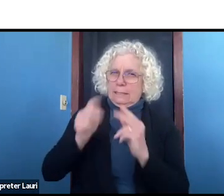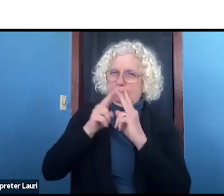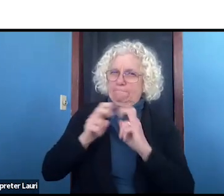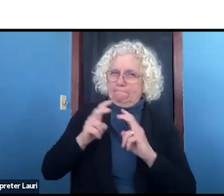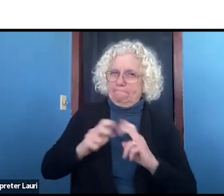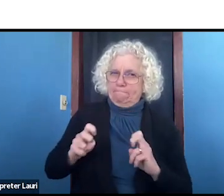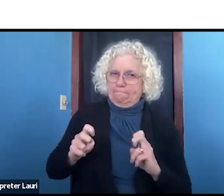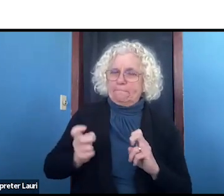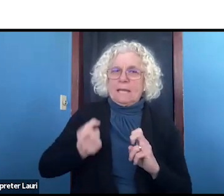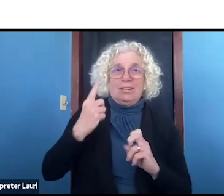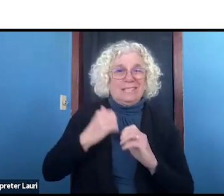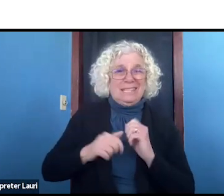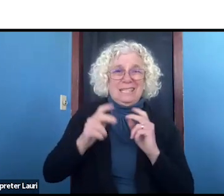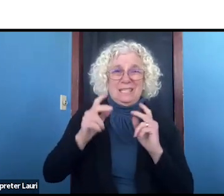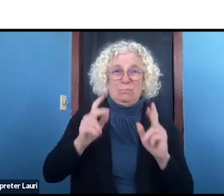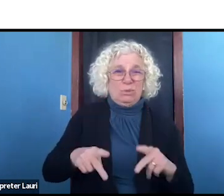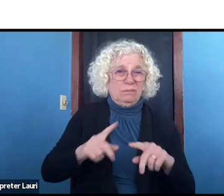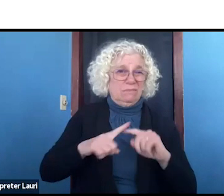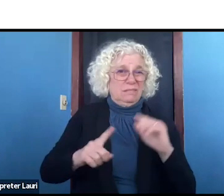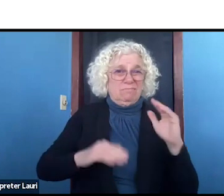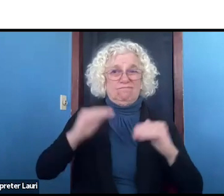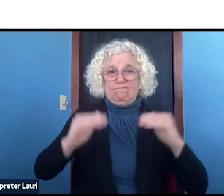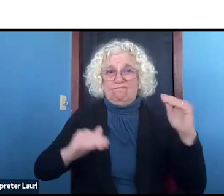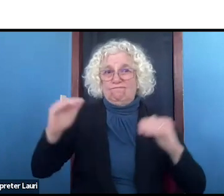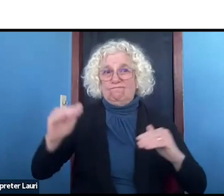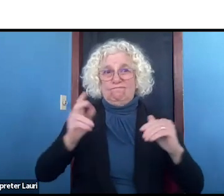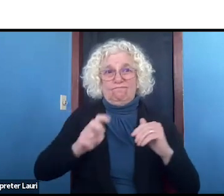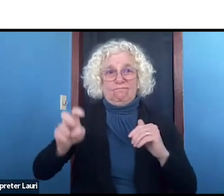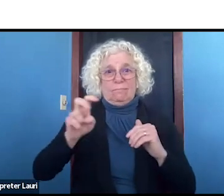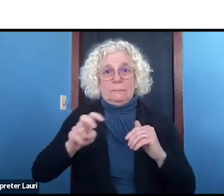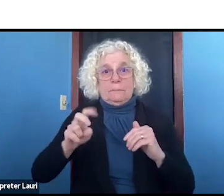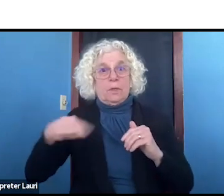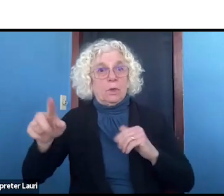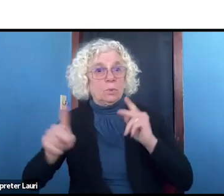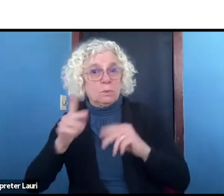at a different place along their journey. It'll be an opportunity to hear from experts in the field, an opportunity